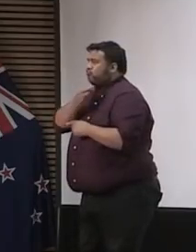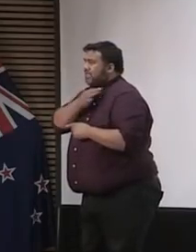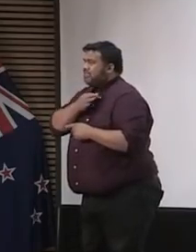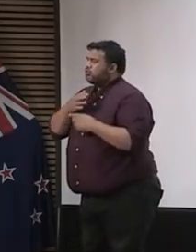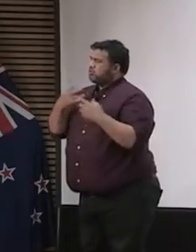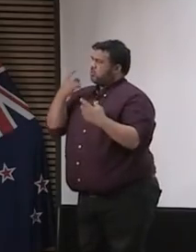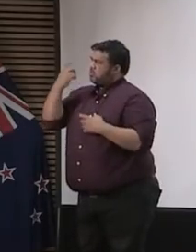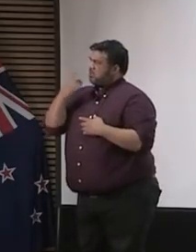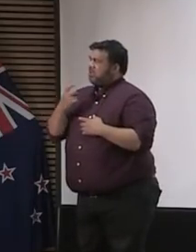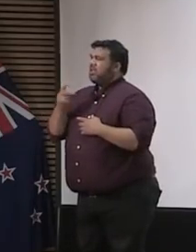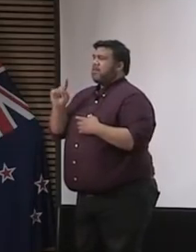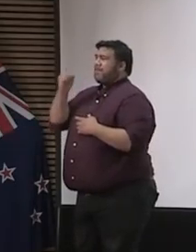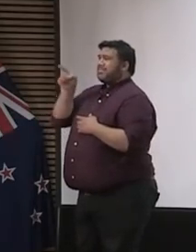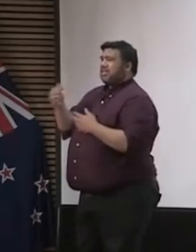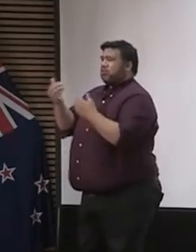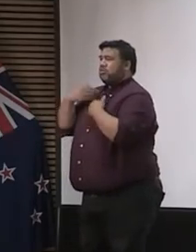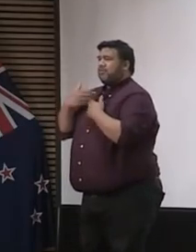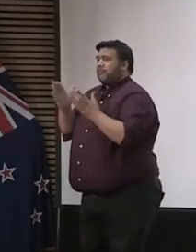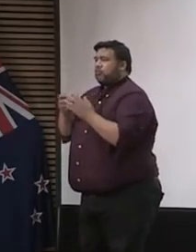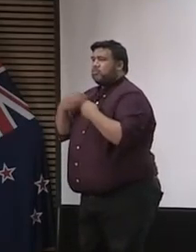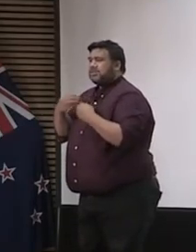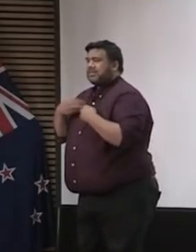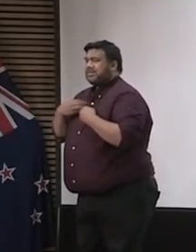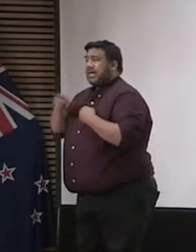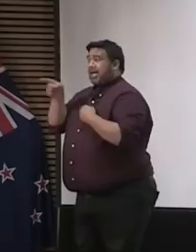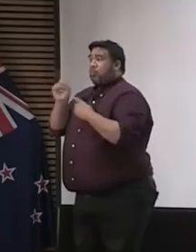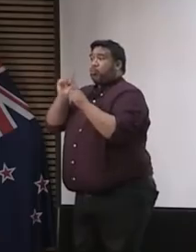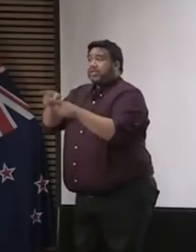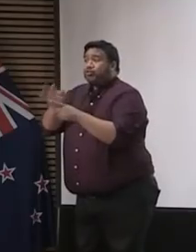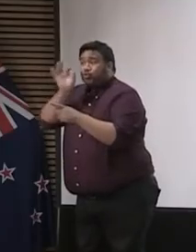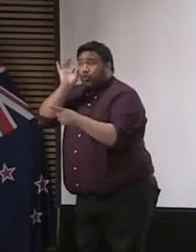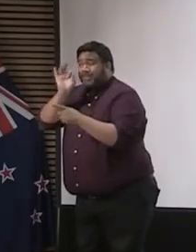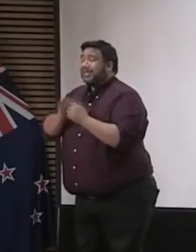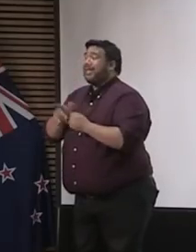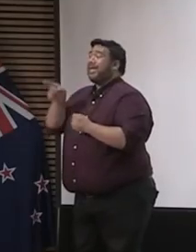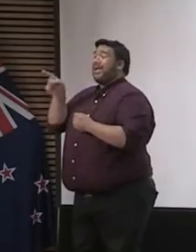of the lockdown isit acceptable that the SmallBusiness Minister andemployment minister frontedthe committee yesterday anddidn't have any analysis datanumber, anything, in terms ofwhat Cannes